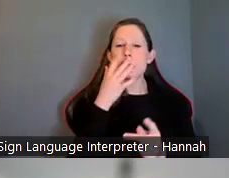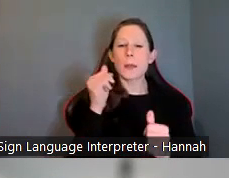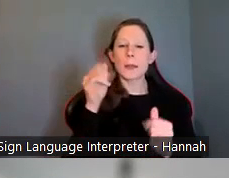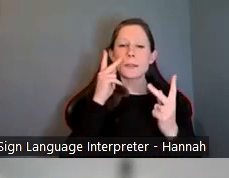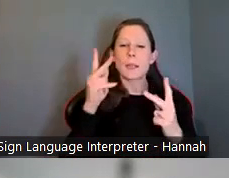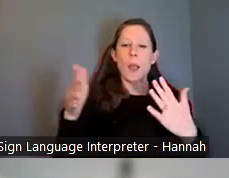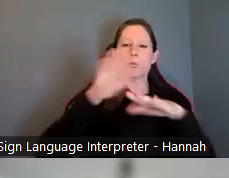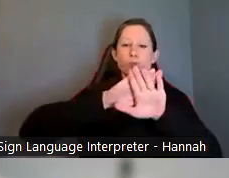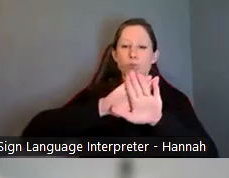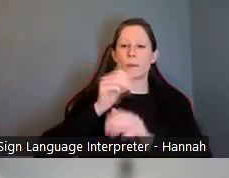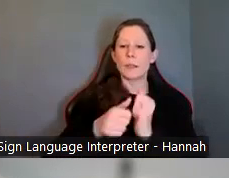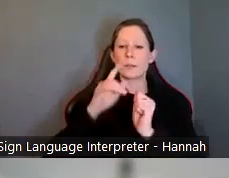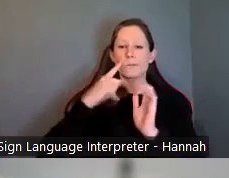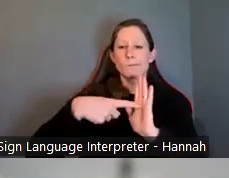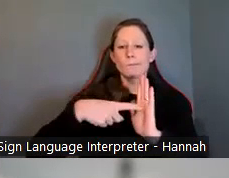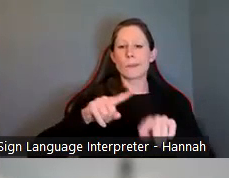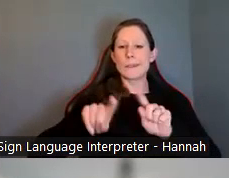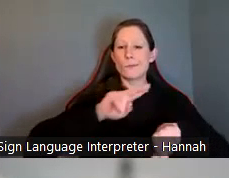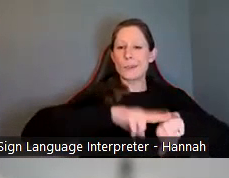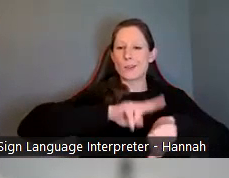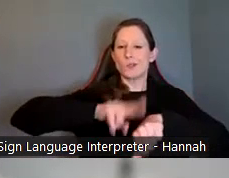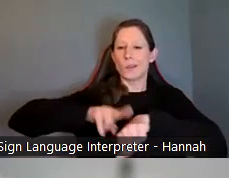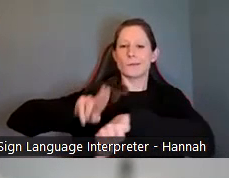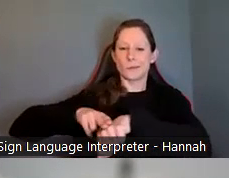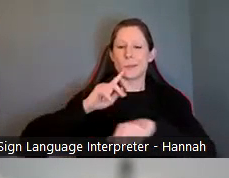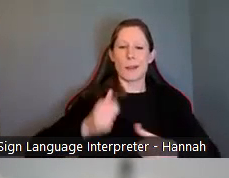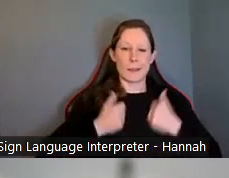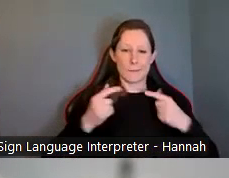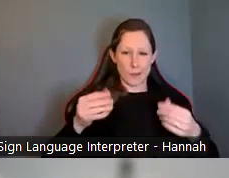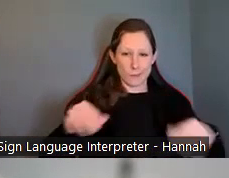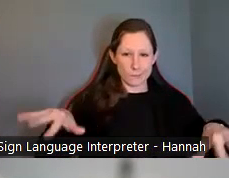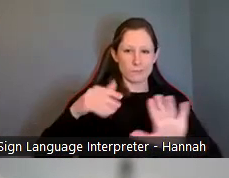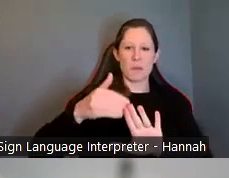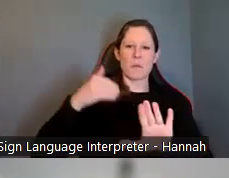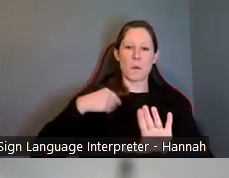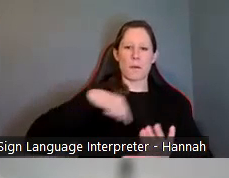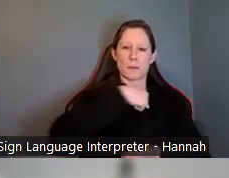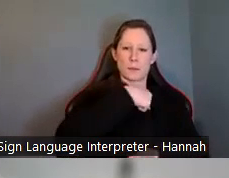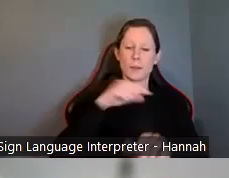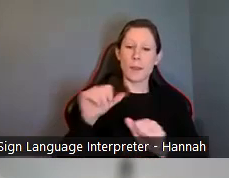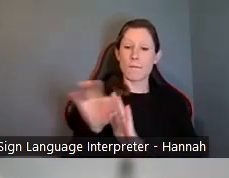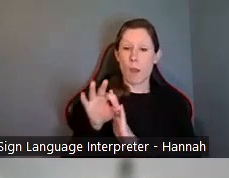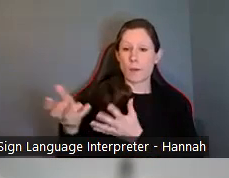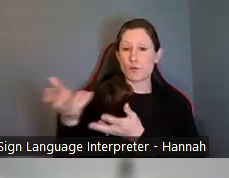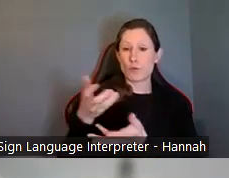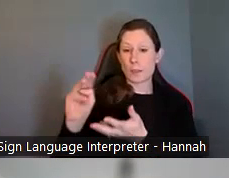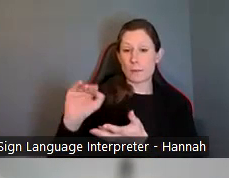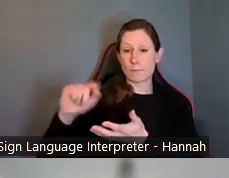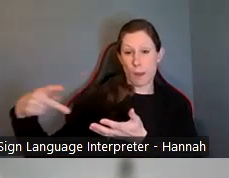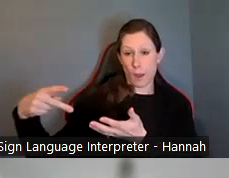different nation that lived on the land before us. You can find the interactive map at native-land.